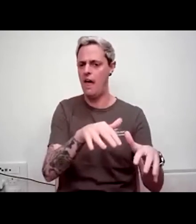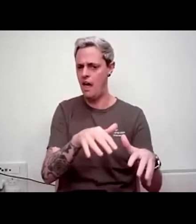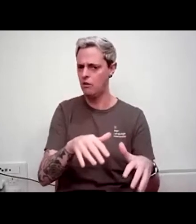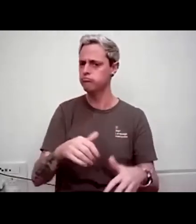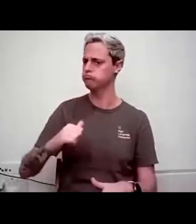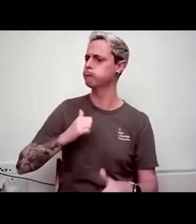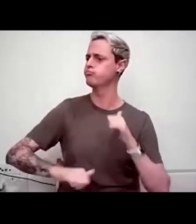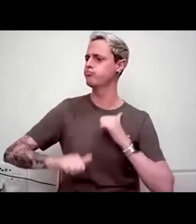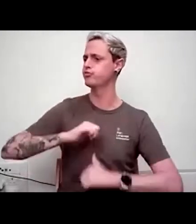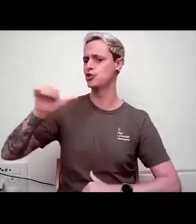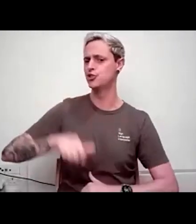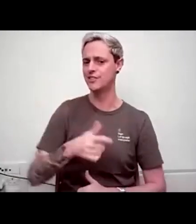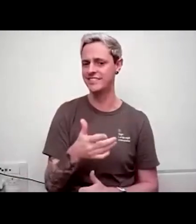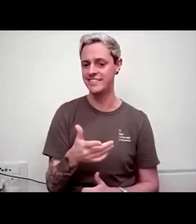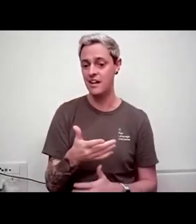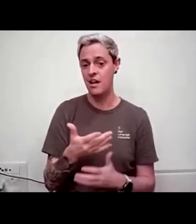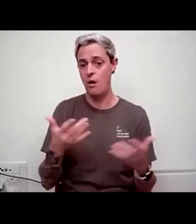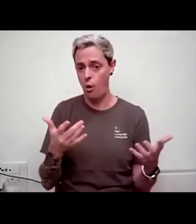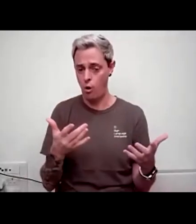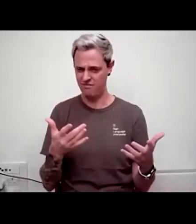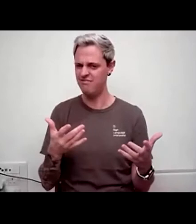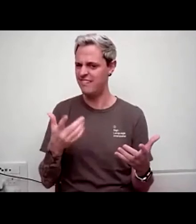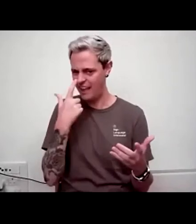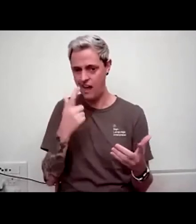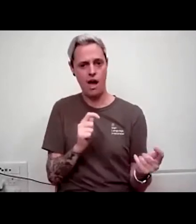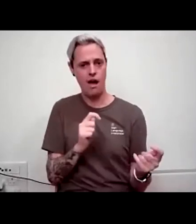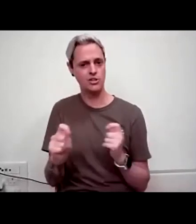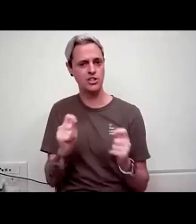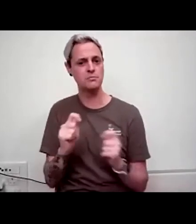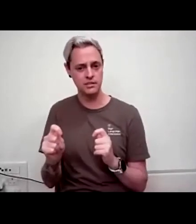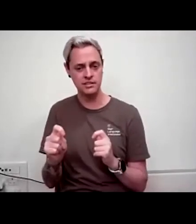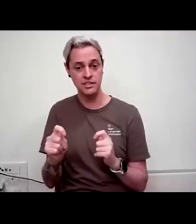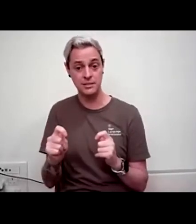And congregants are willing, often to make some adjustments to make the worship space physically accessible,